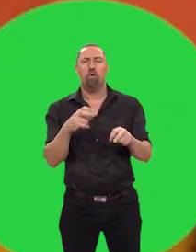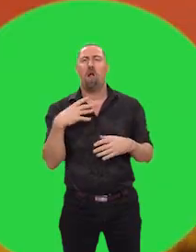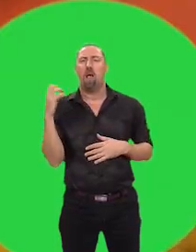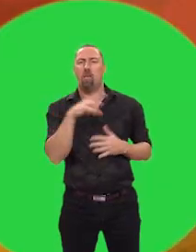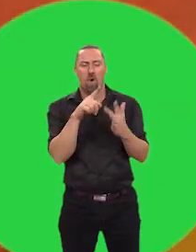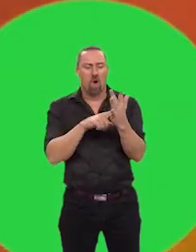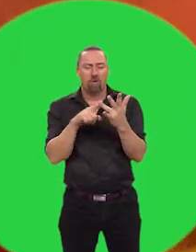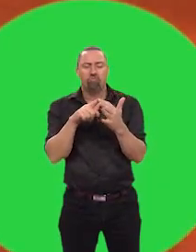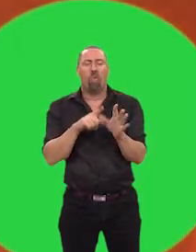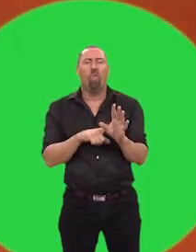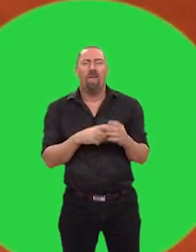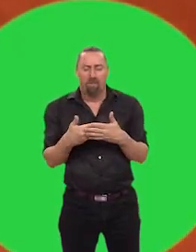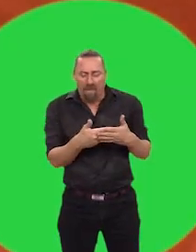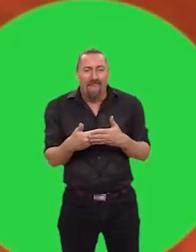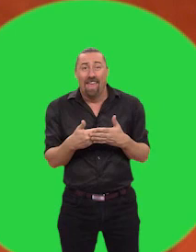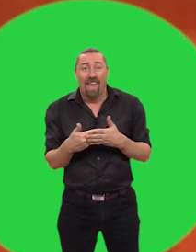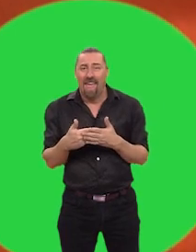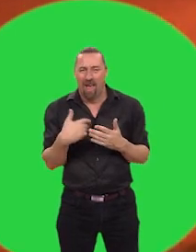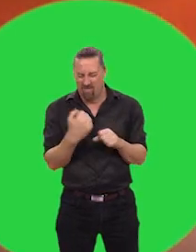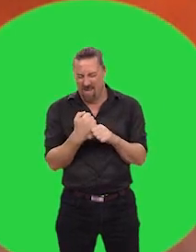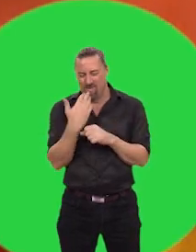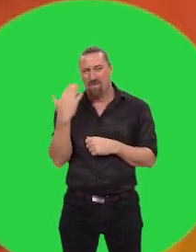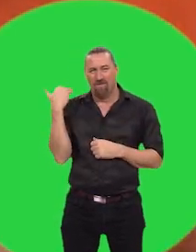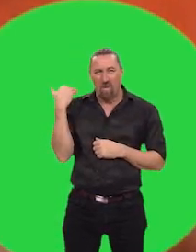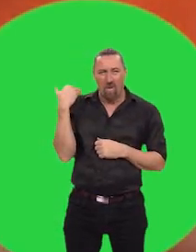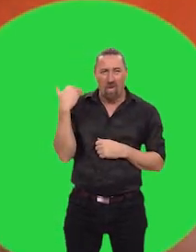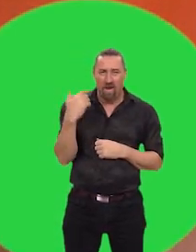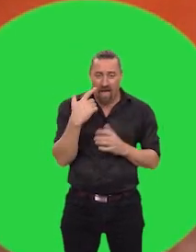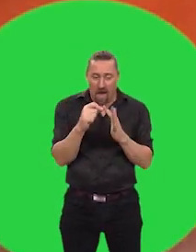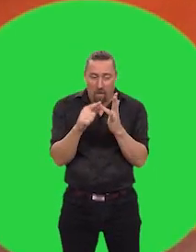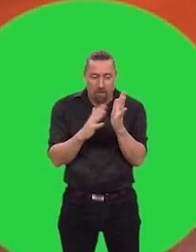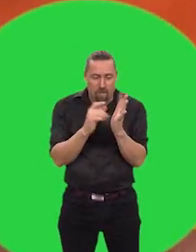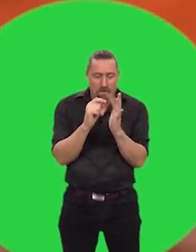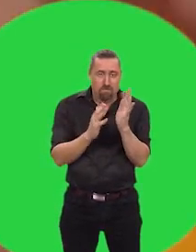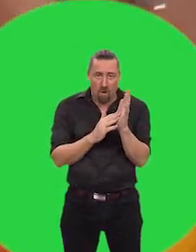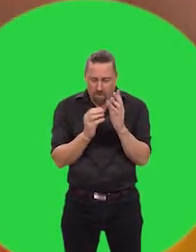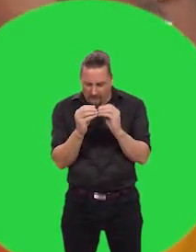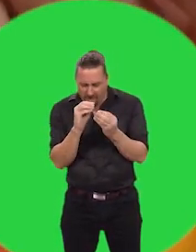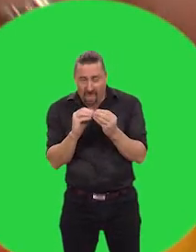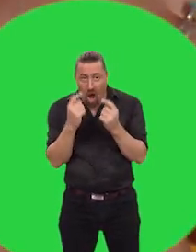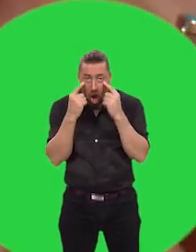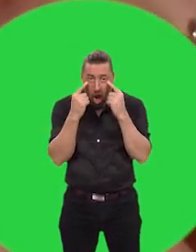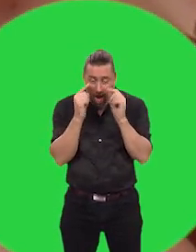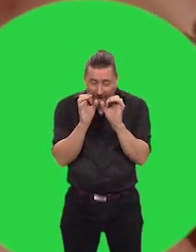So here's a little one I made earlier. You can see I've made this by sticking together some pom poms, adding some googly eyes